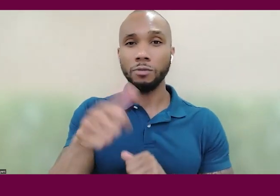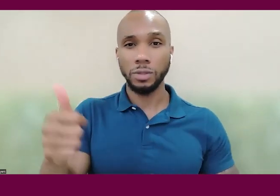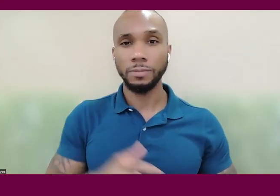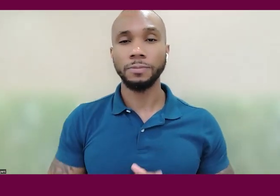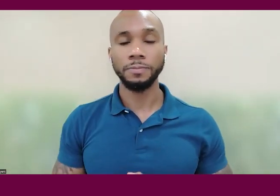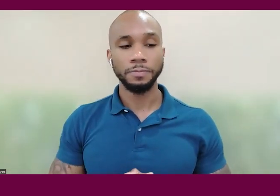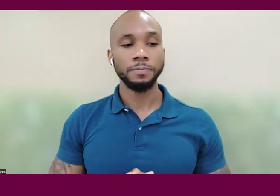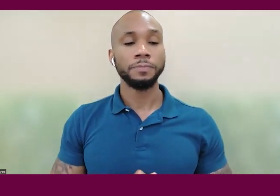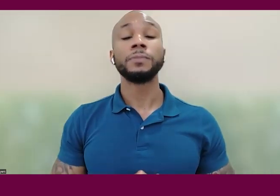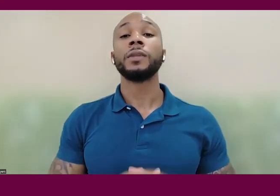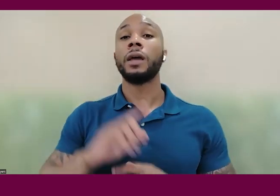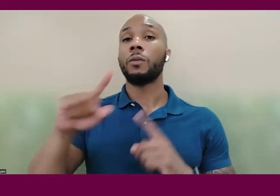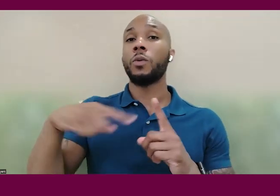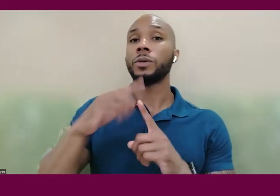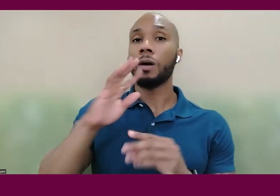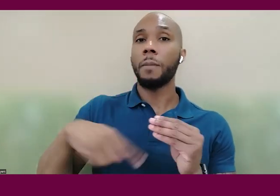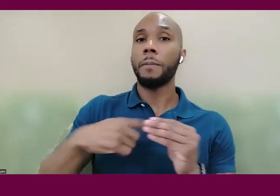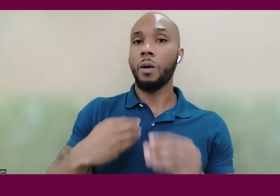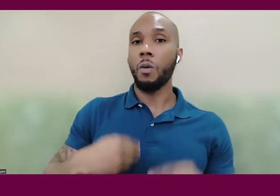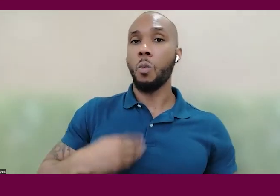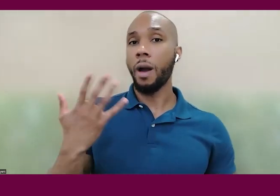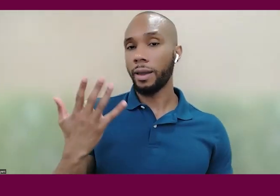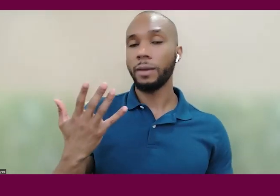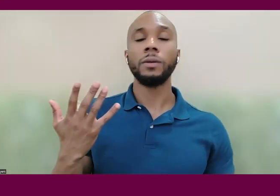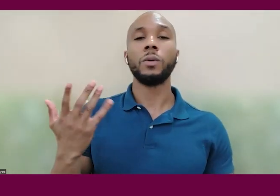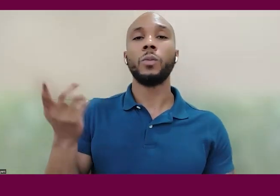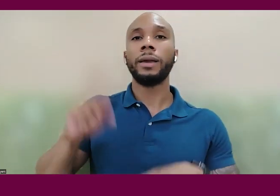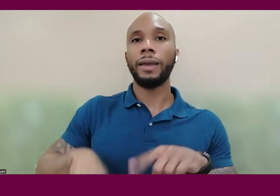Lorrell Kilpatrick: When we talk about white, we can't think we're